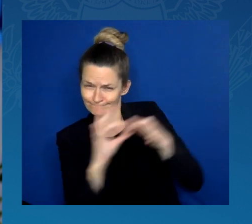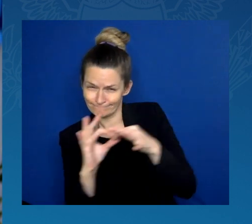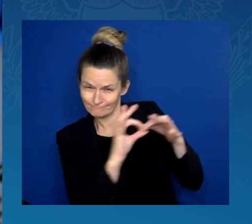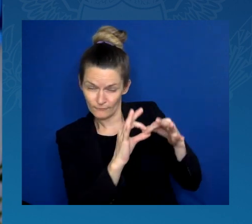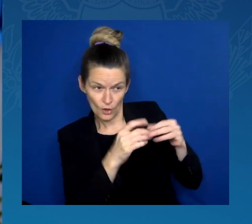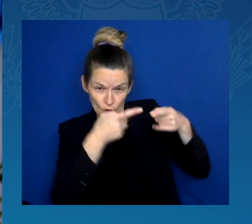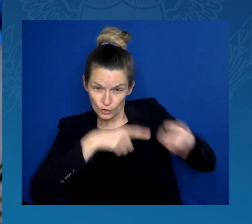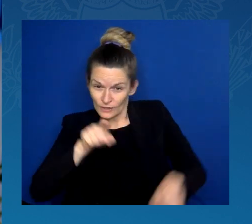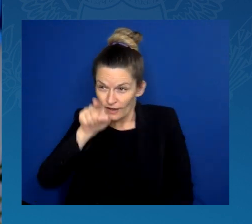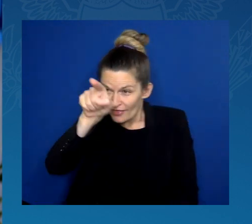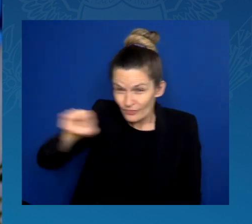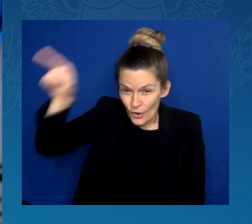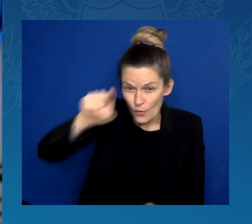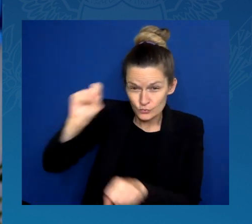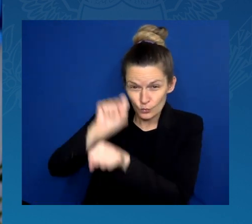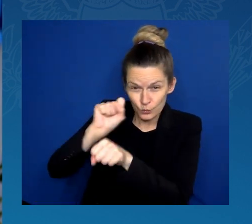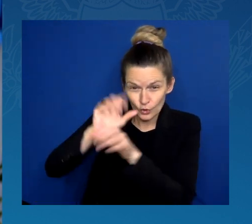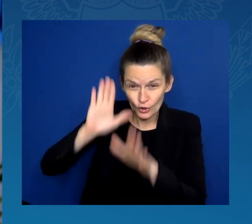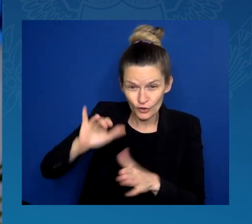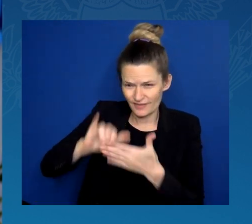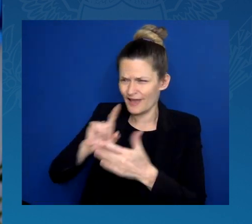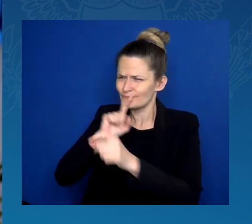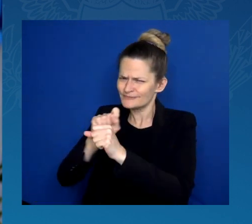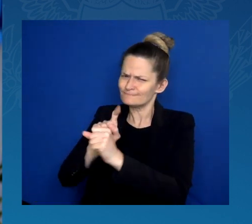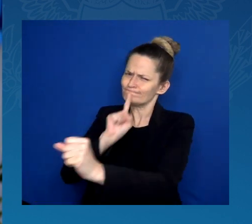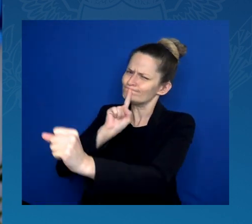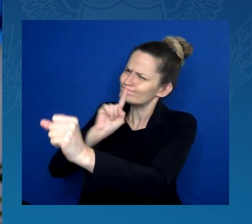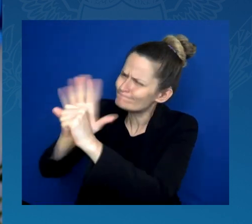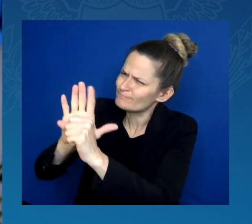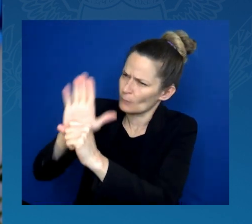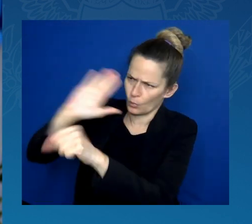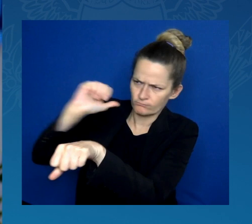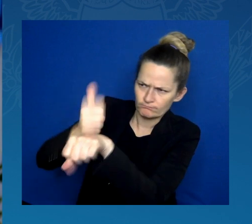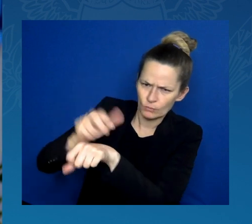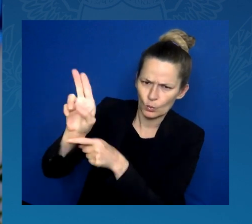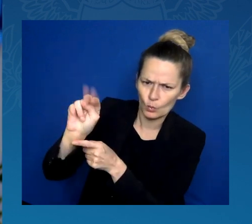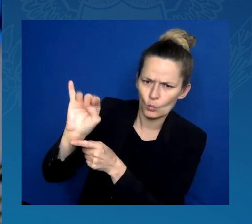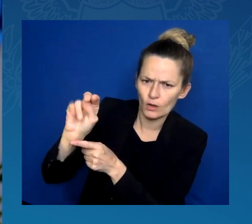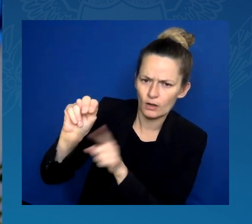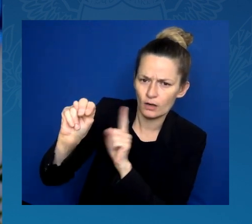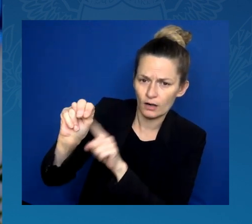But nearly two years later, after a lot of negotiation, they still did not have a contract.